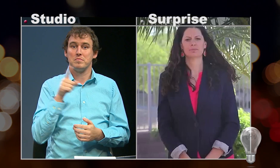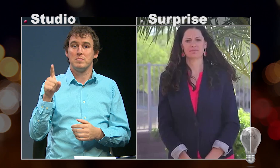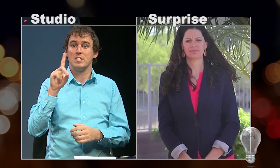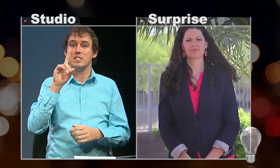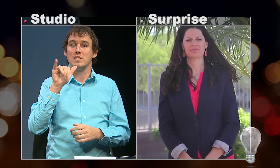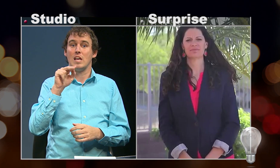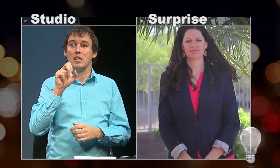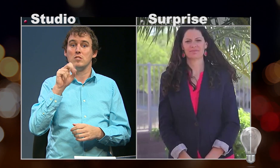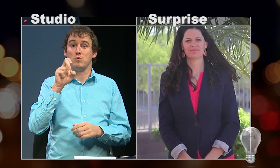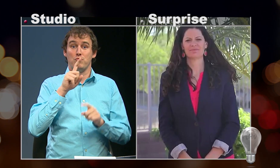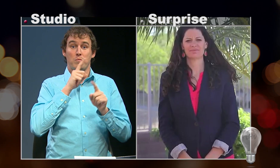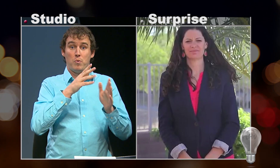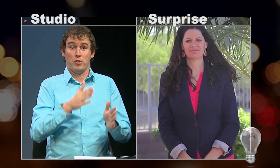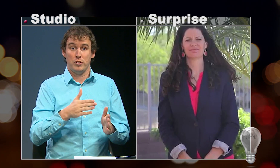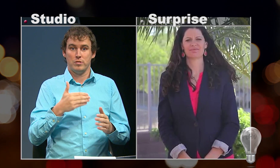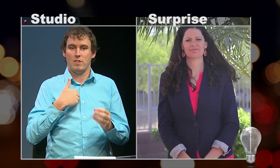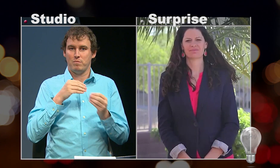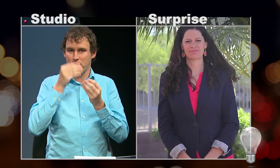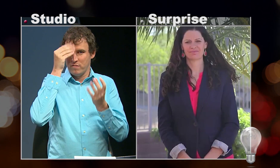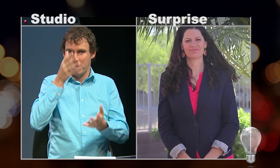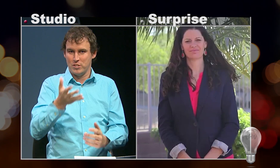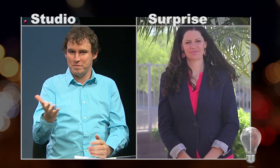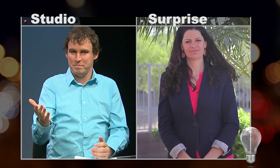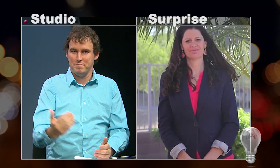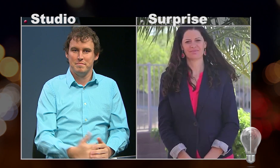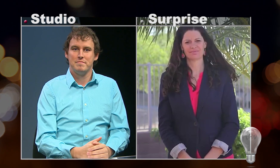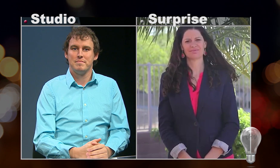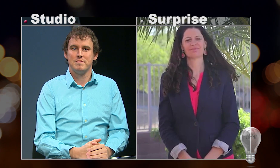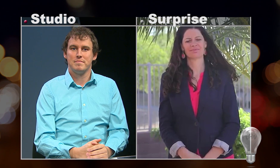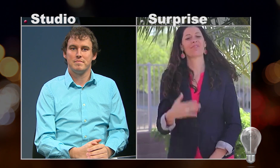D-H-N REPORTER, DYAN SUE KOVACS HAS BEEN TRACKING THE CRISIS IN UKRAINE.